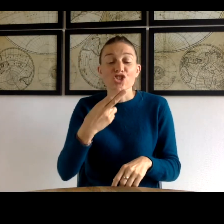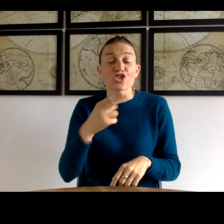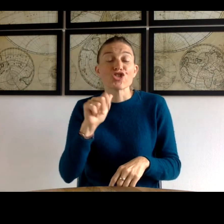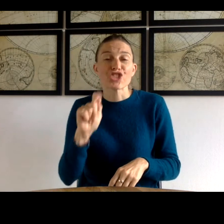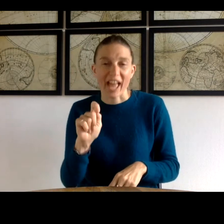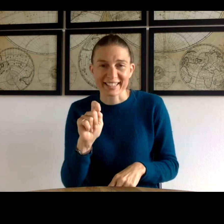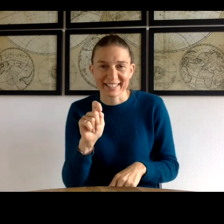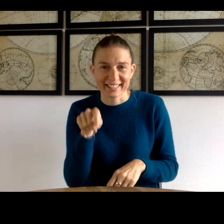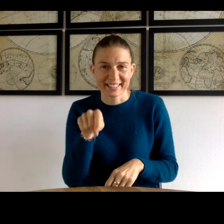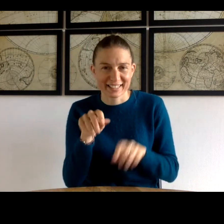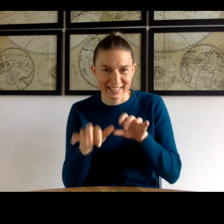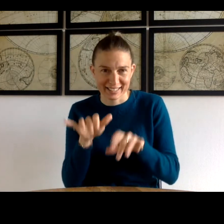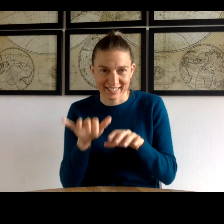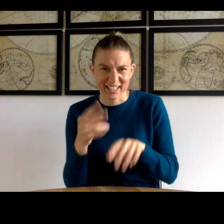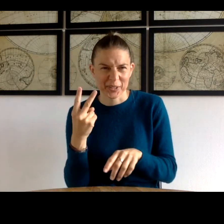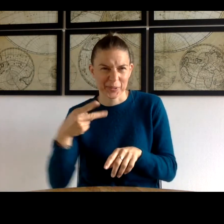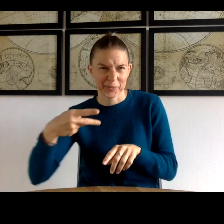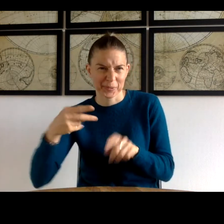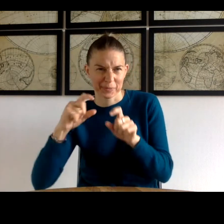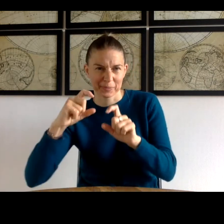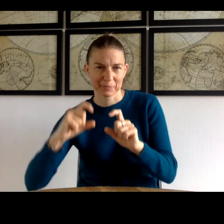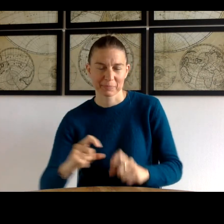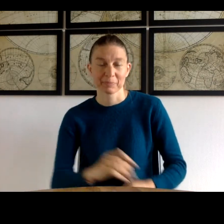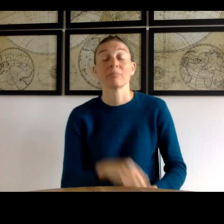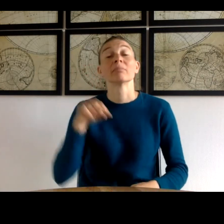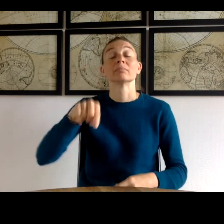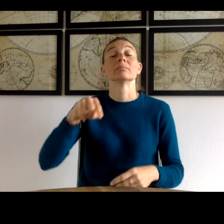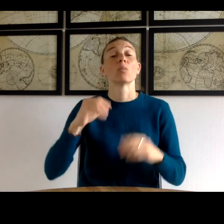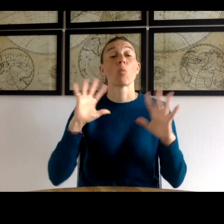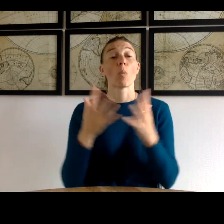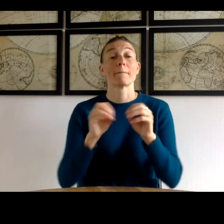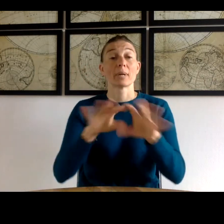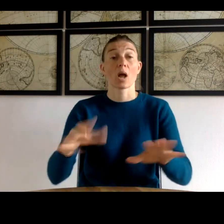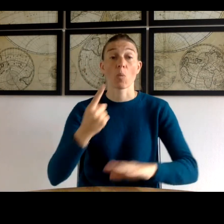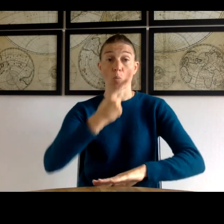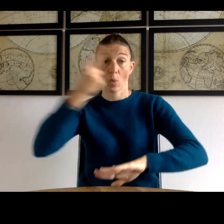We have three presentations, after which there is time for questions.